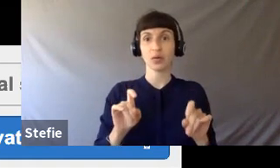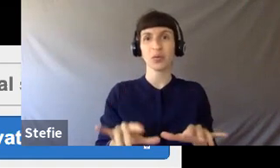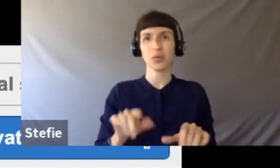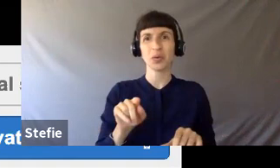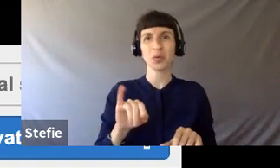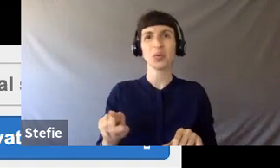Andrew I see a lot describe tthe framework, the guiding principles that we know work best for learning, even if it is remote learning, I appreciate that.